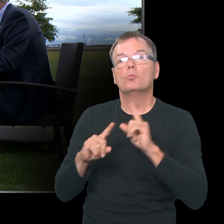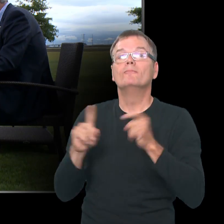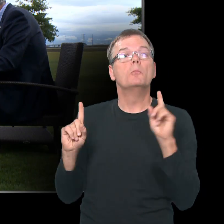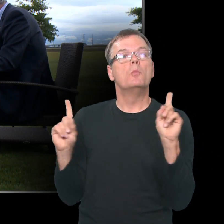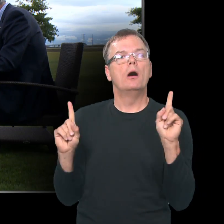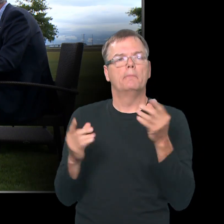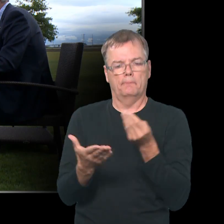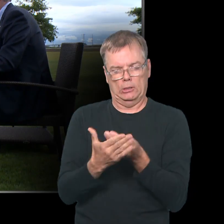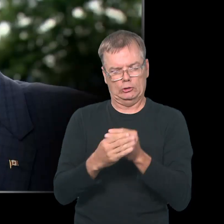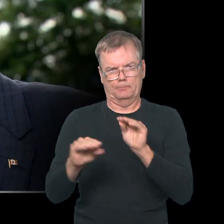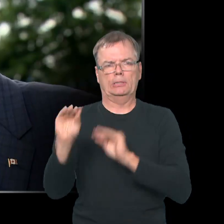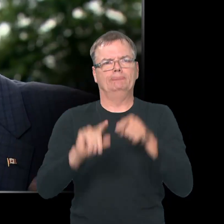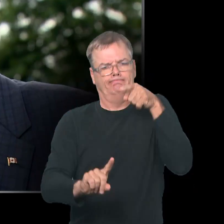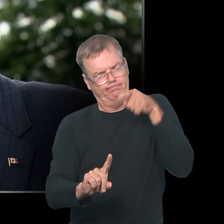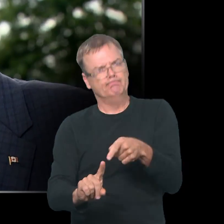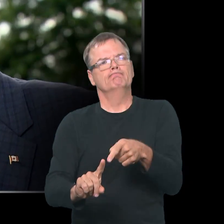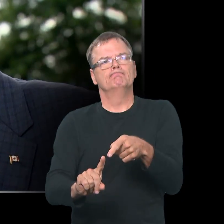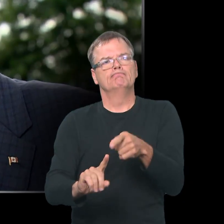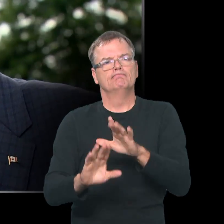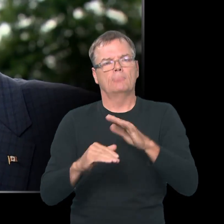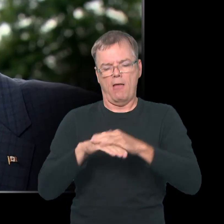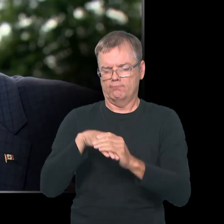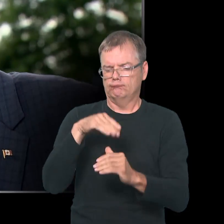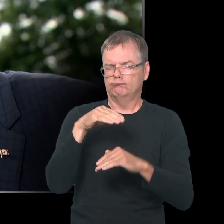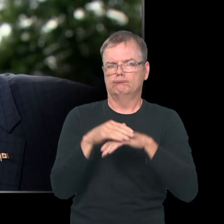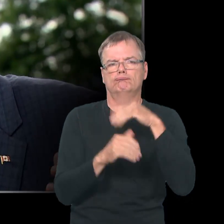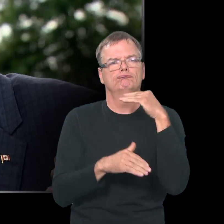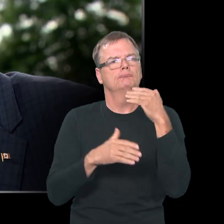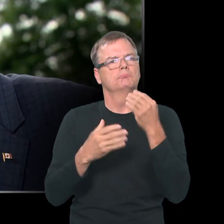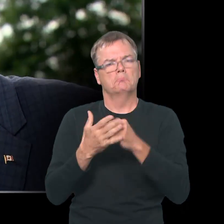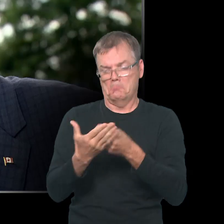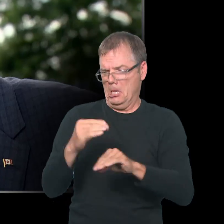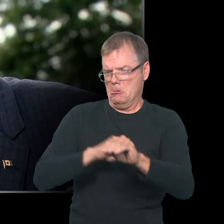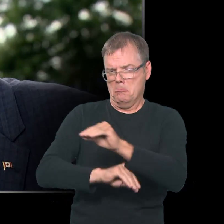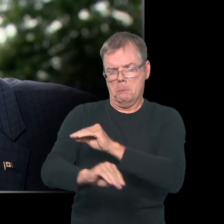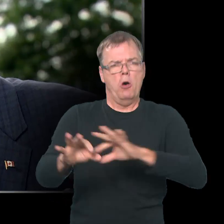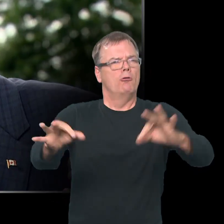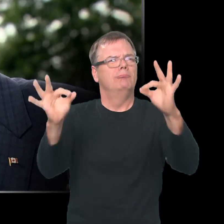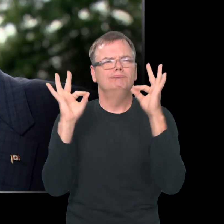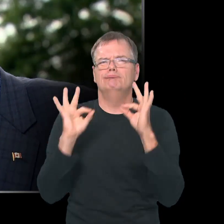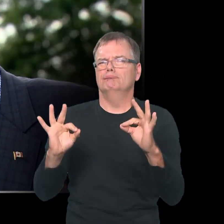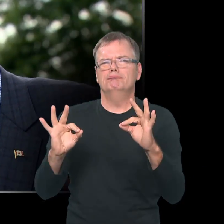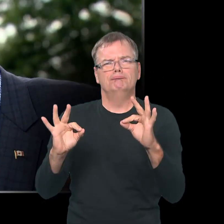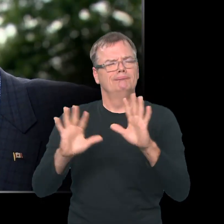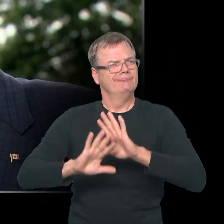All of the commitments we made prior to the election were from the budget. And as I say, we're well within,